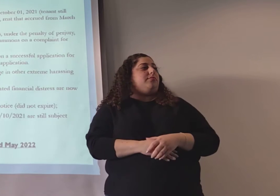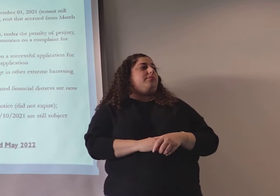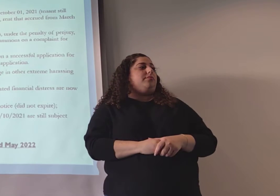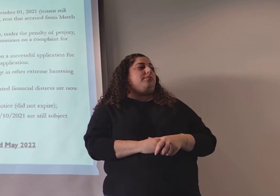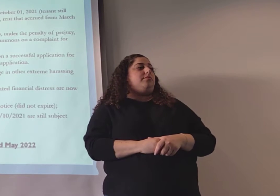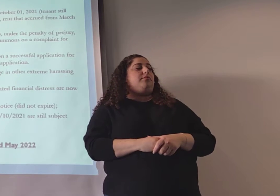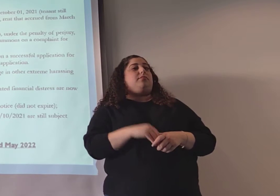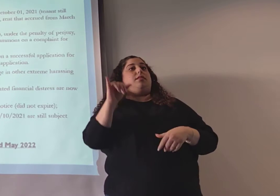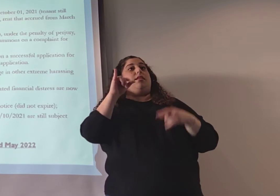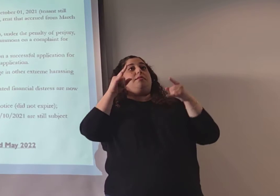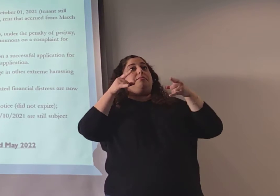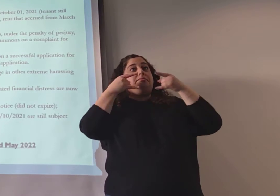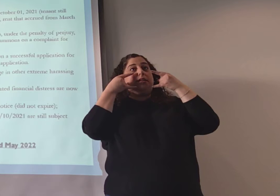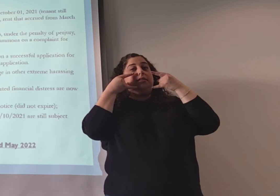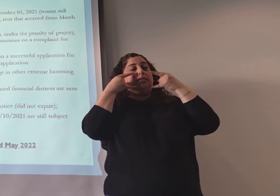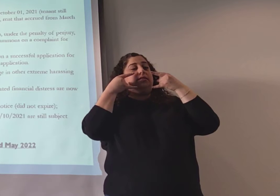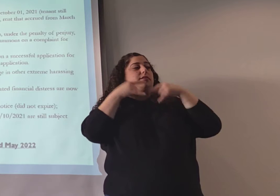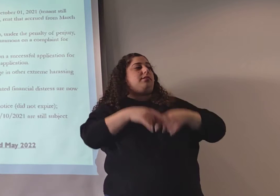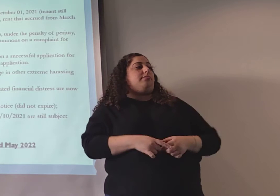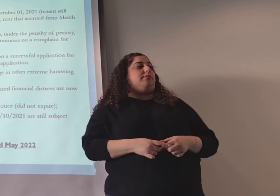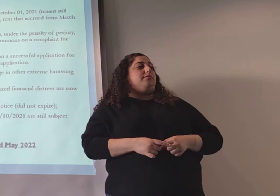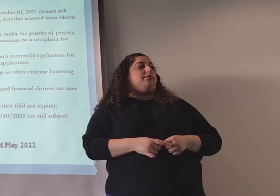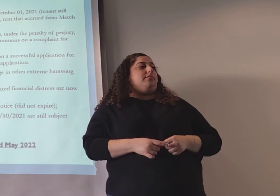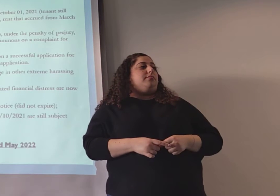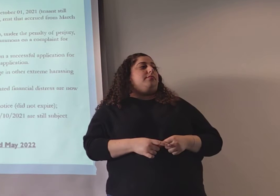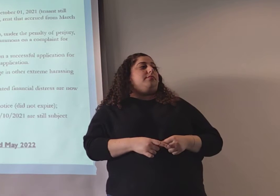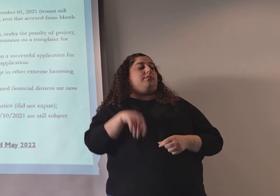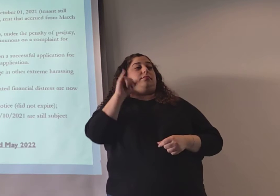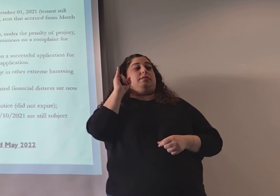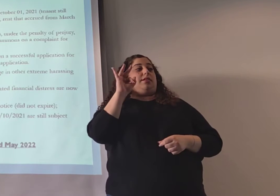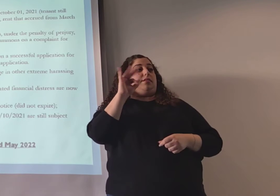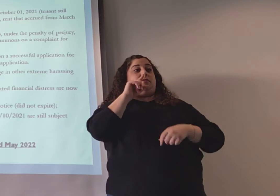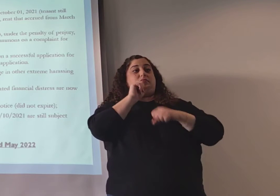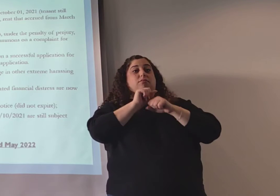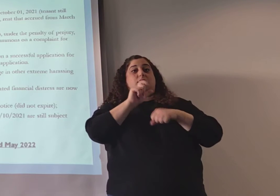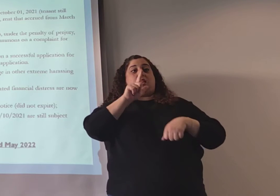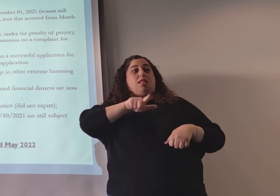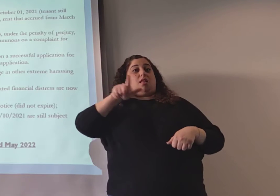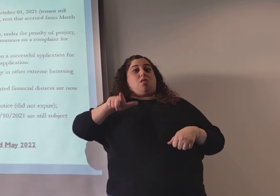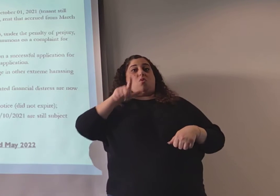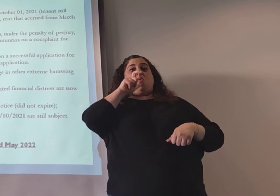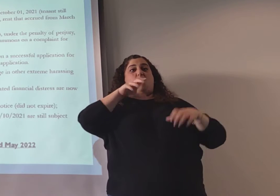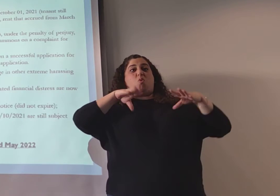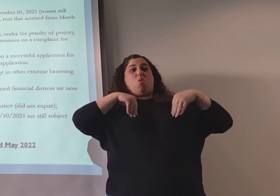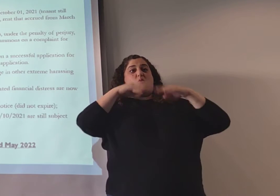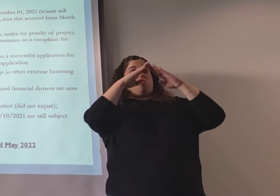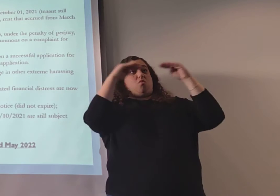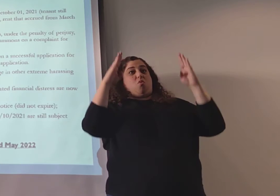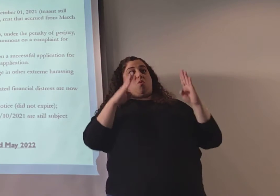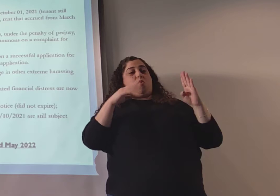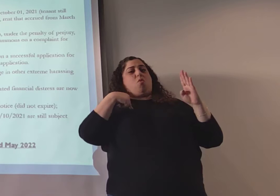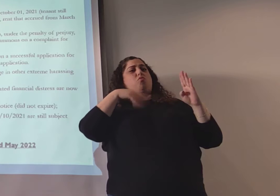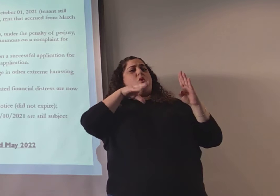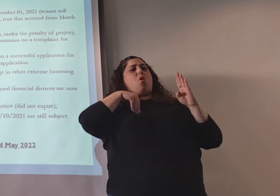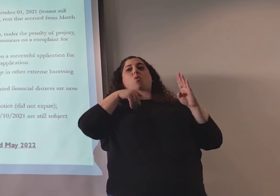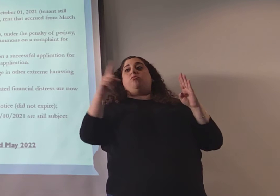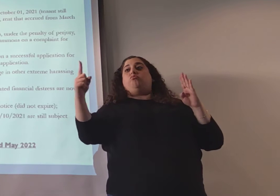So if a landlord evicts a tenant, this means that if it was for non-payment of rent, due